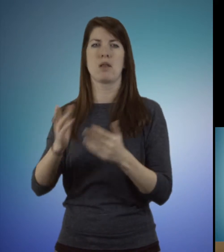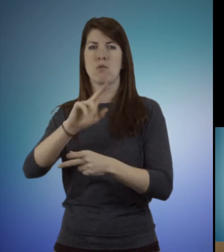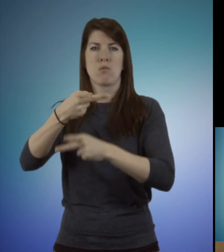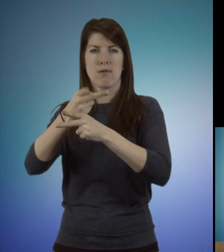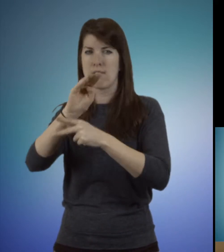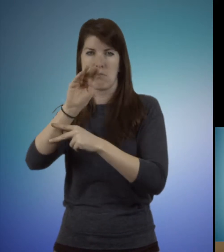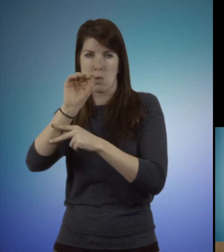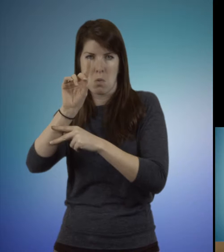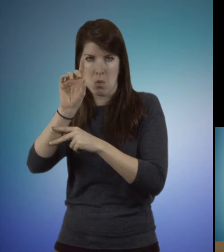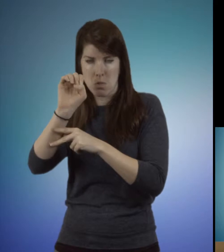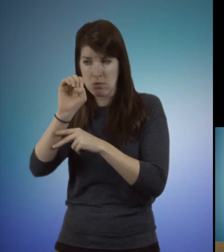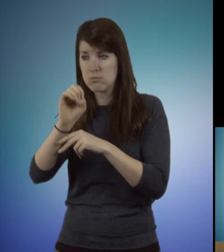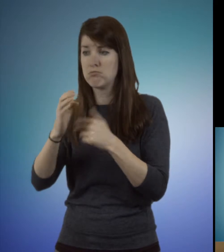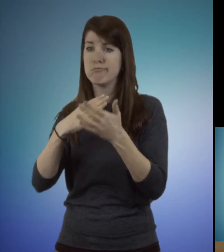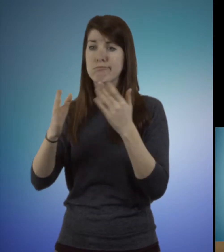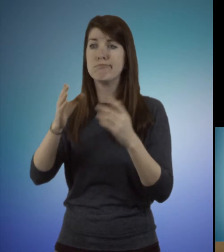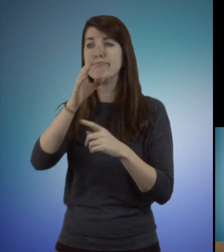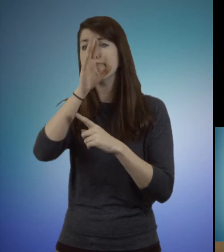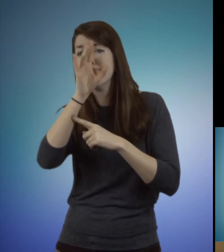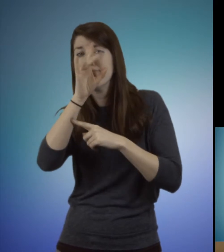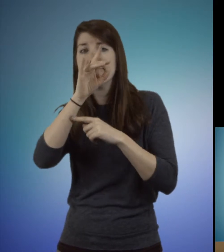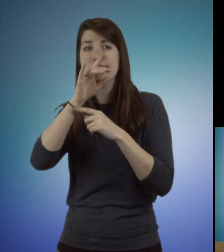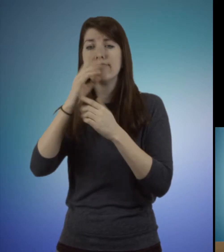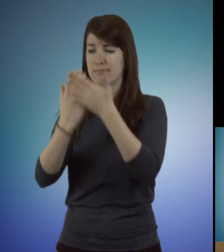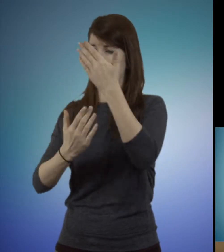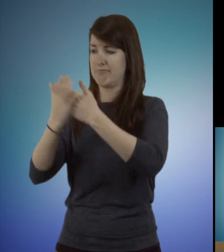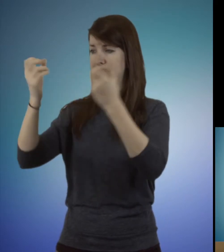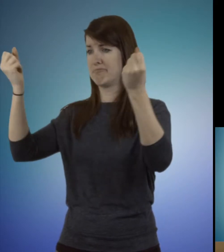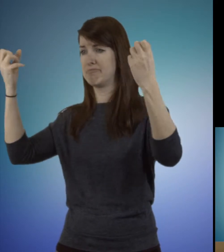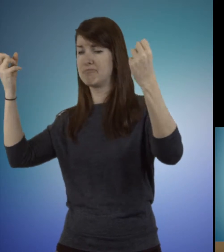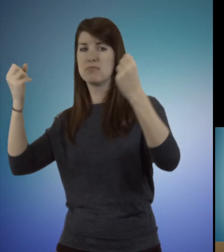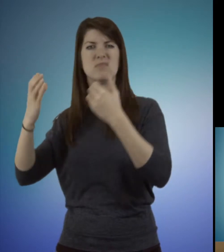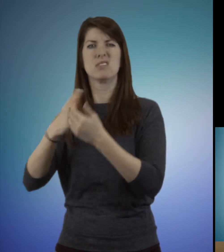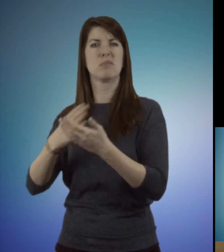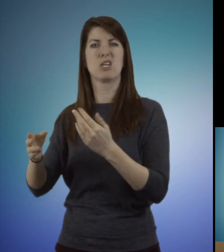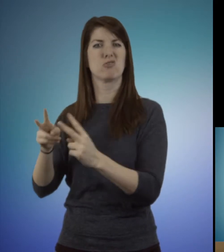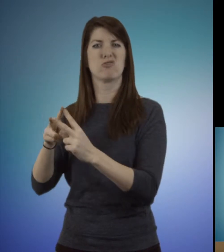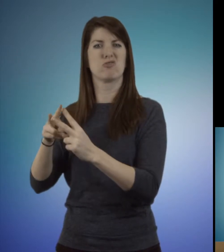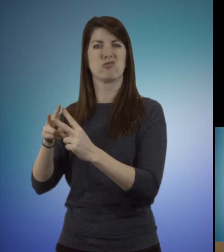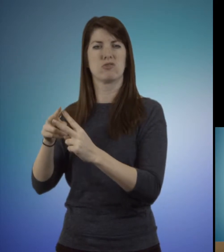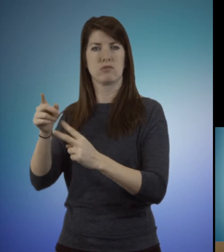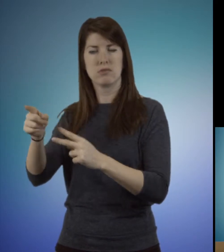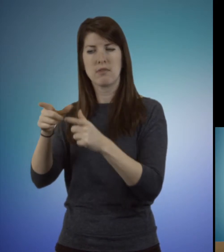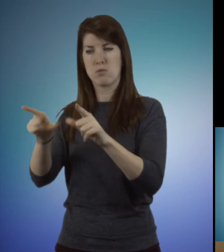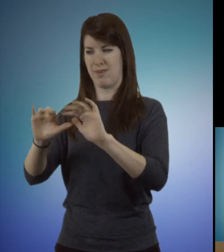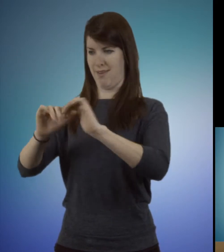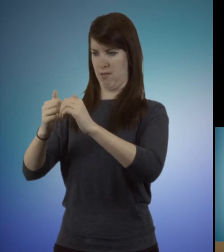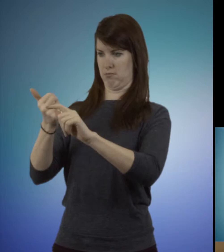So whether it is spoken or manual language, such as sign language, it is how they use this.